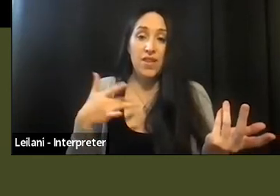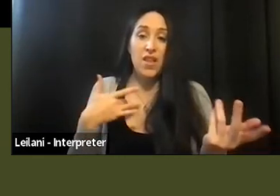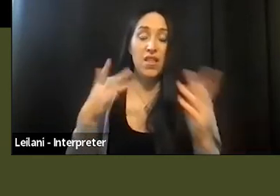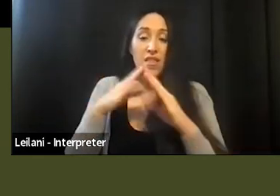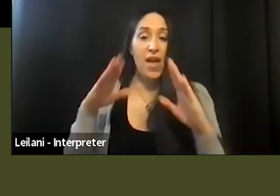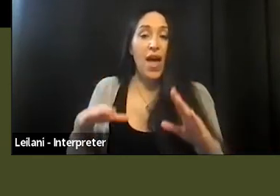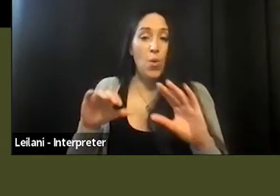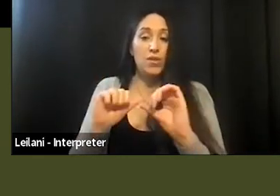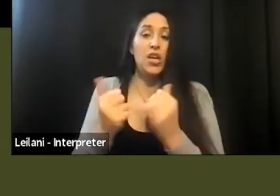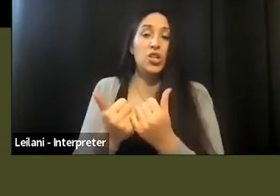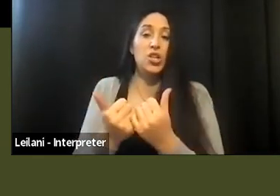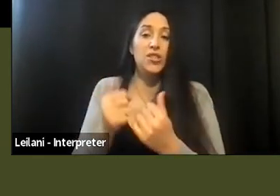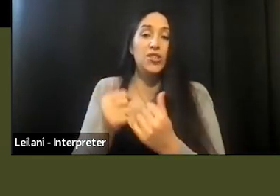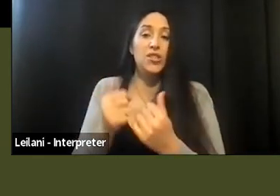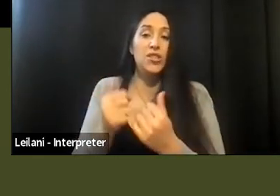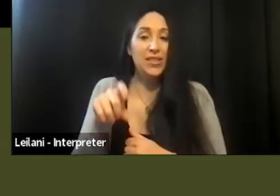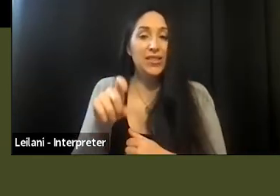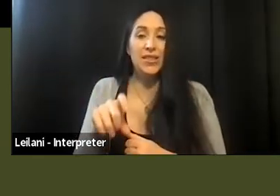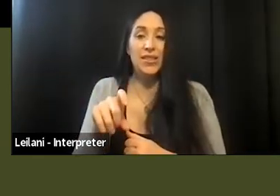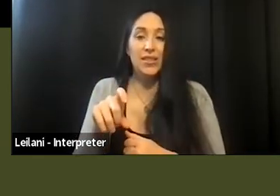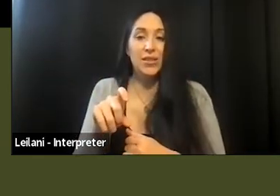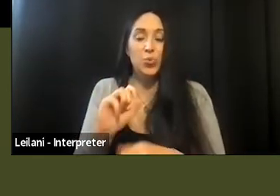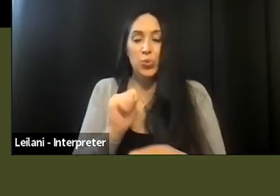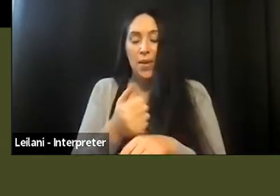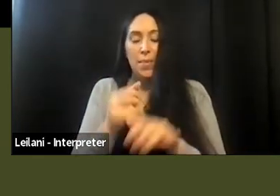and create like a system for the families.